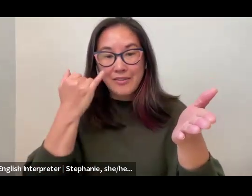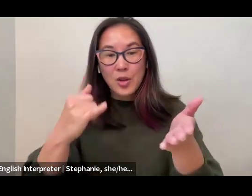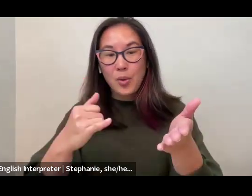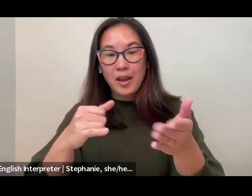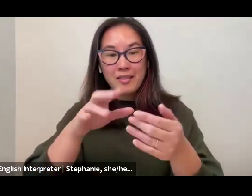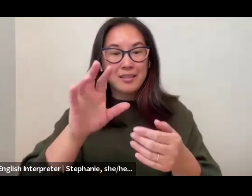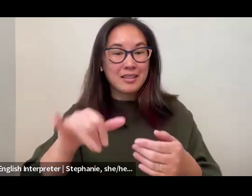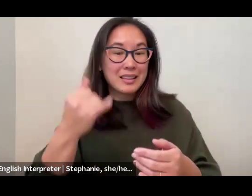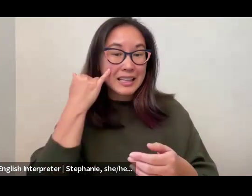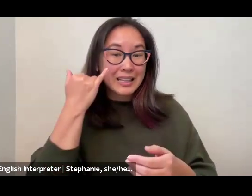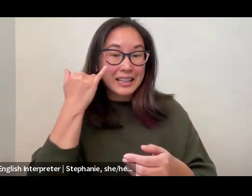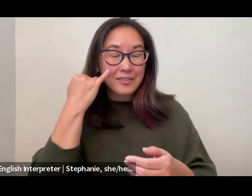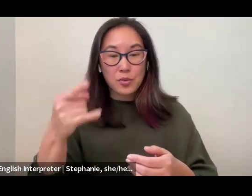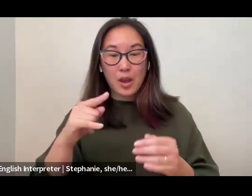you could put your foot on that and get a little higher.